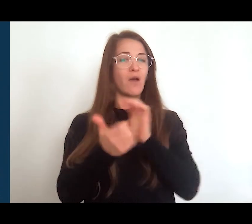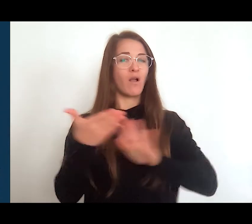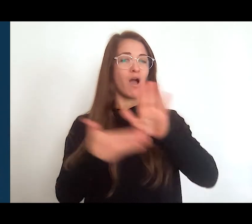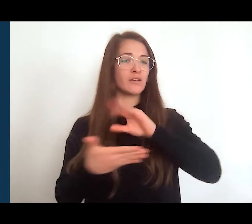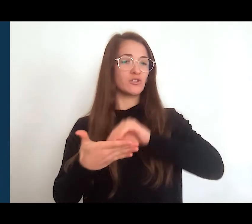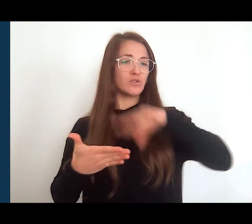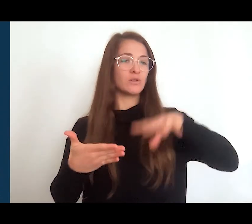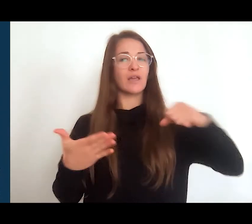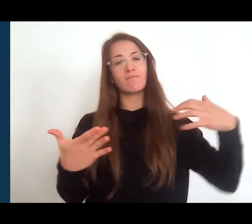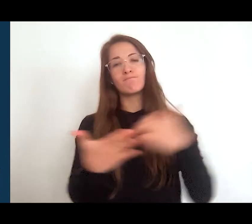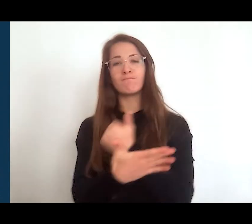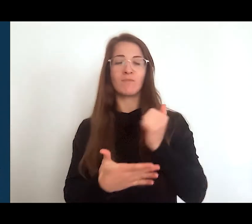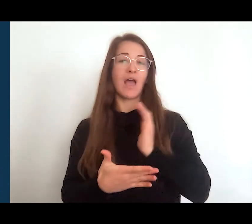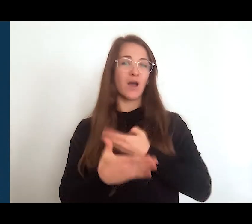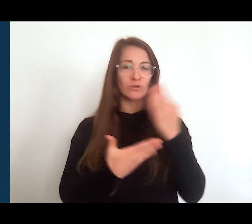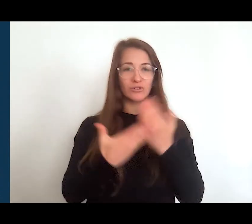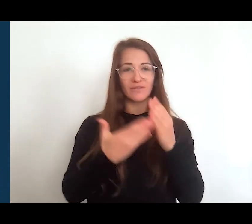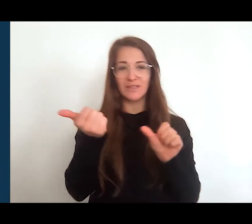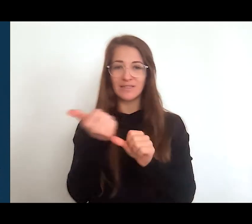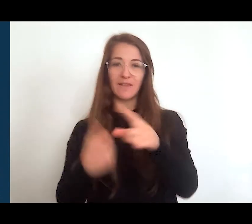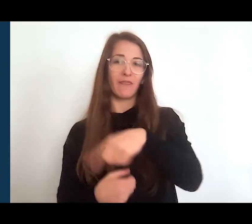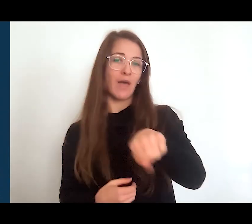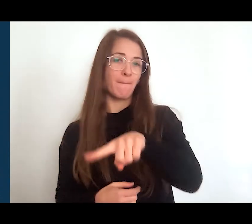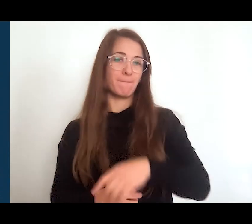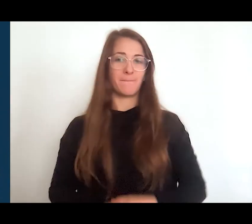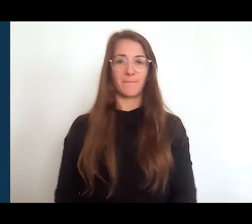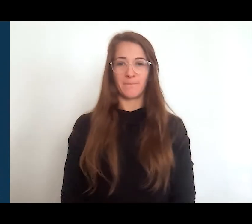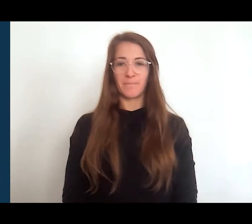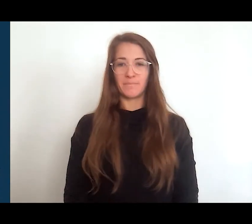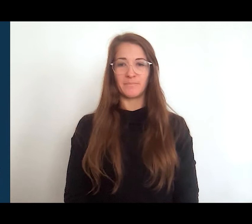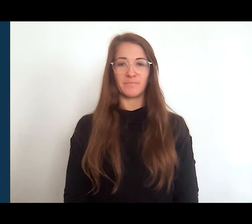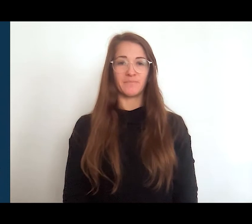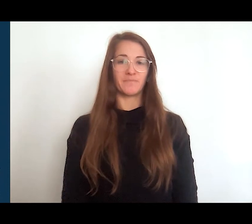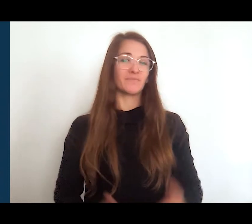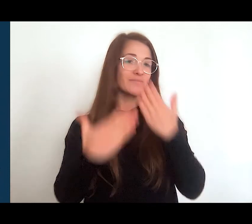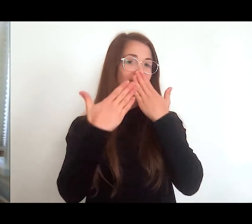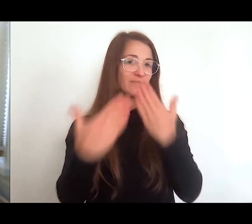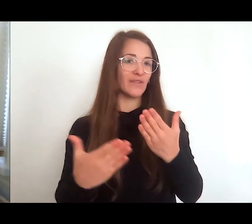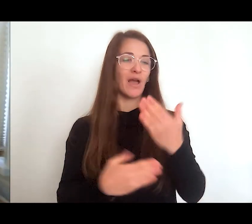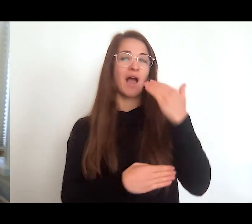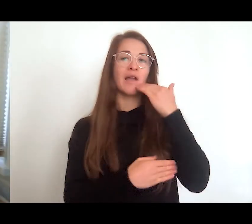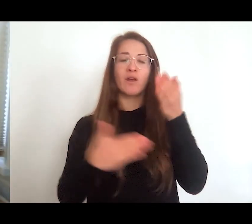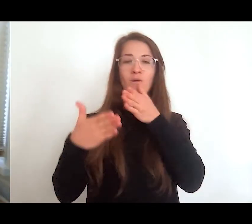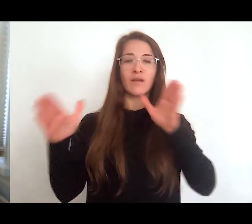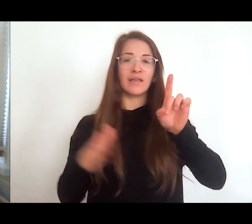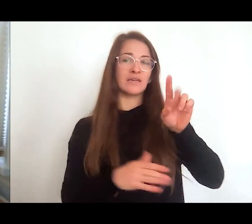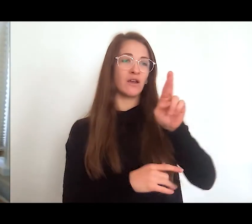DRNY AND HOW COLLEGE STUDENTS CAN UTILIZE OUR SERVICES TO ASSIST THEM. GREAT. THANK YOU.